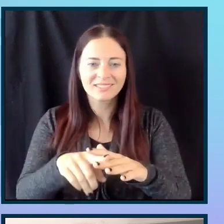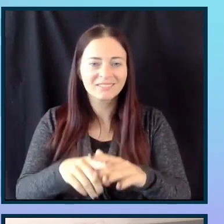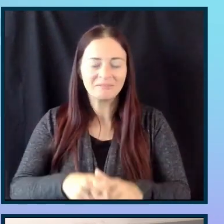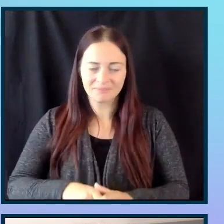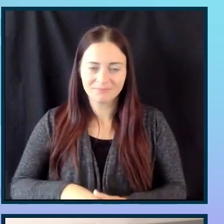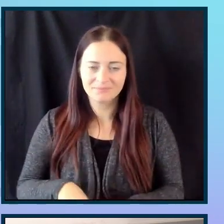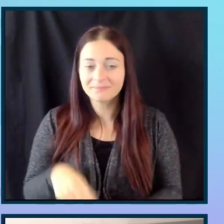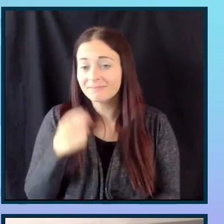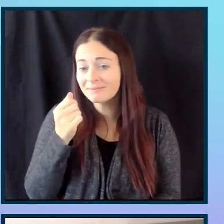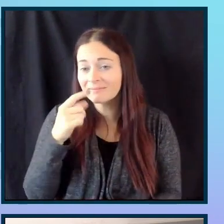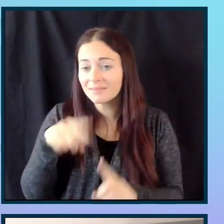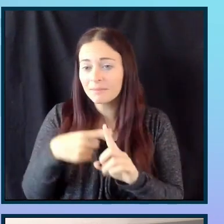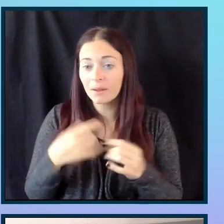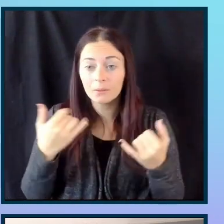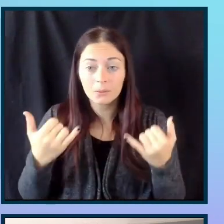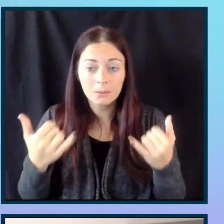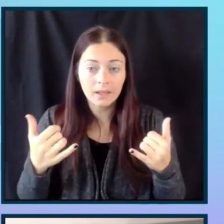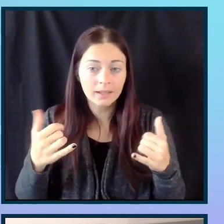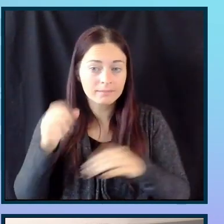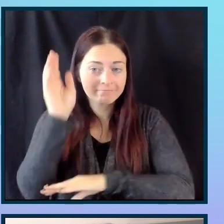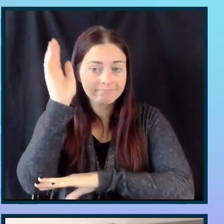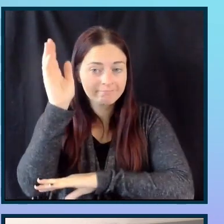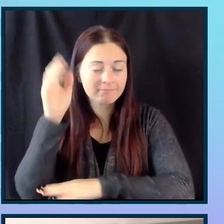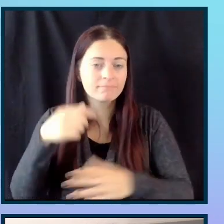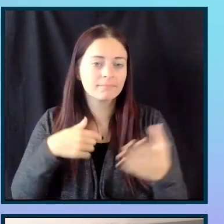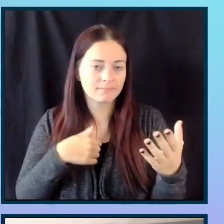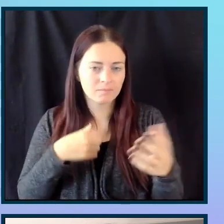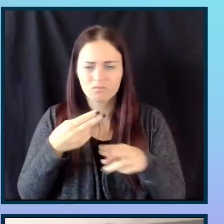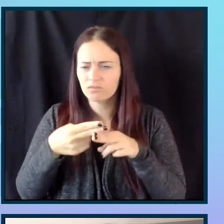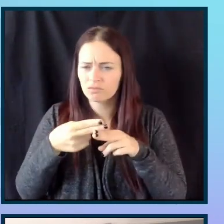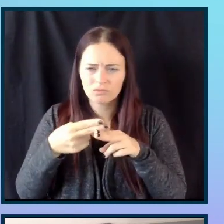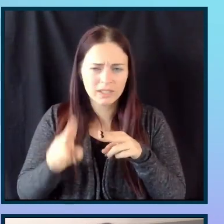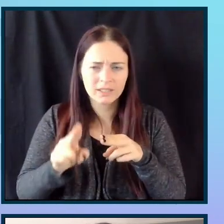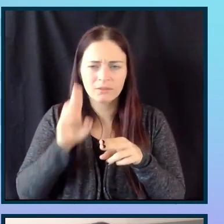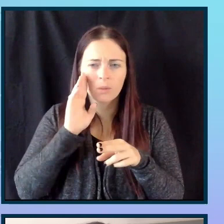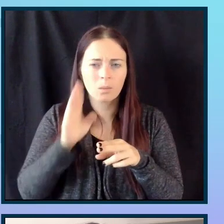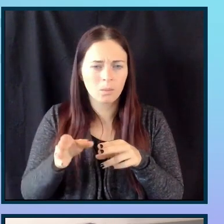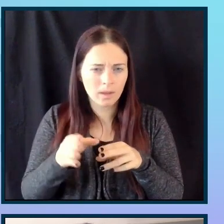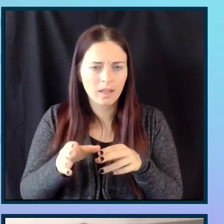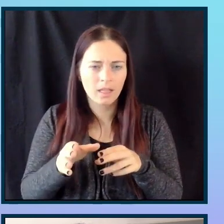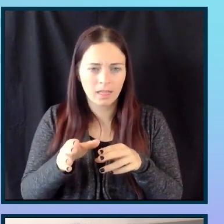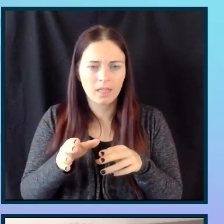So a little bit about today's session, I'll briefly go over the WCAG timeline